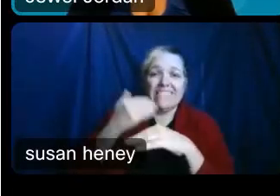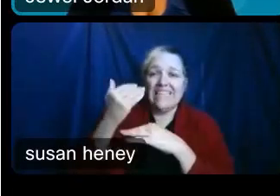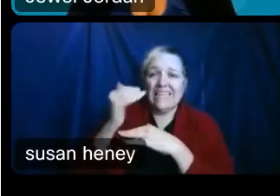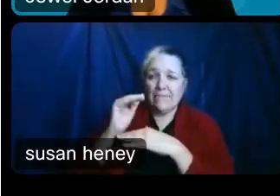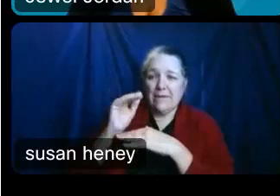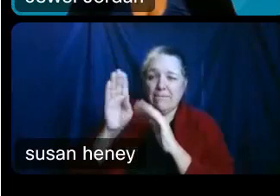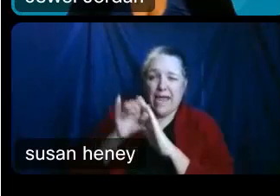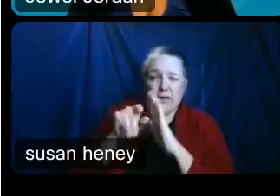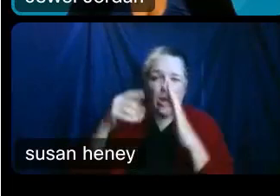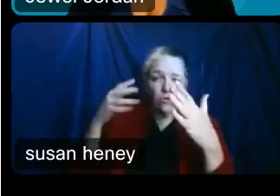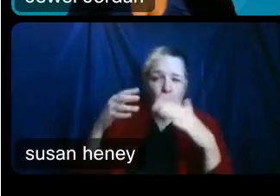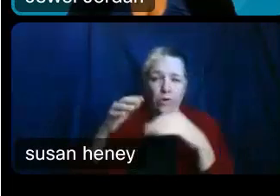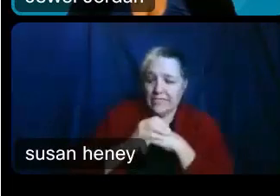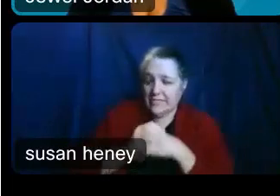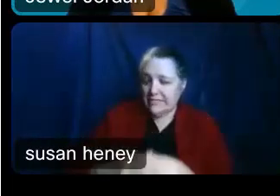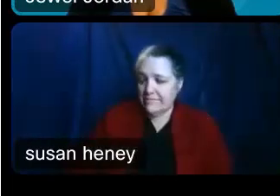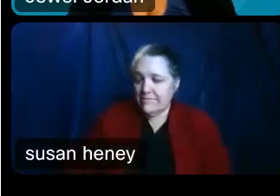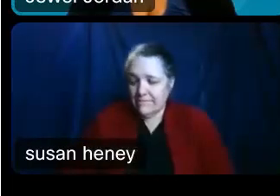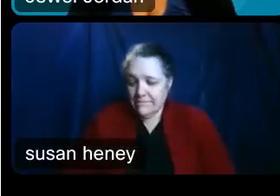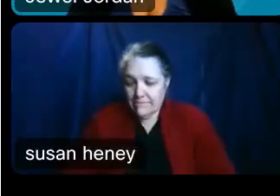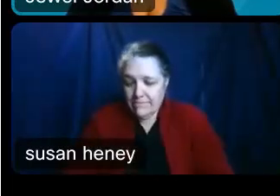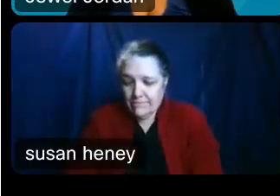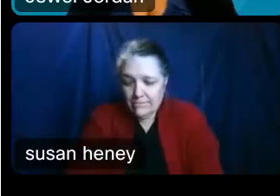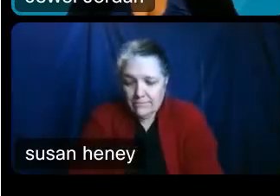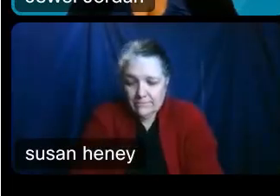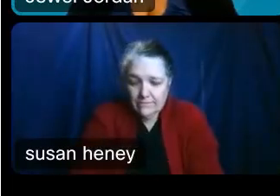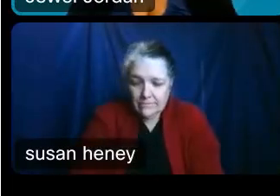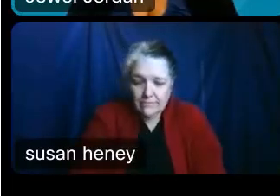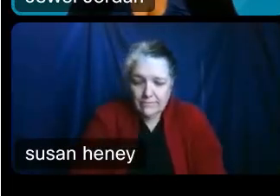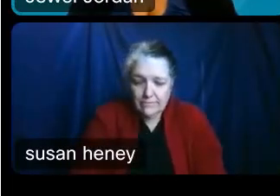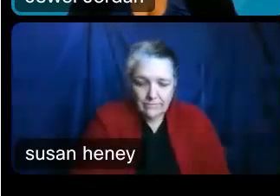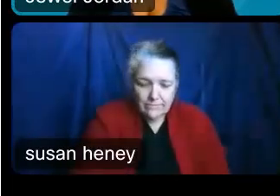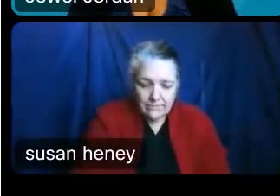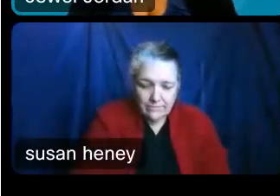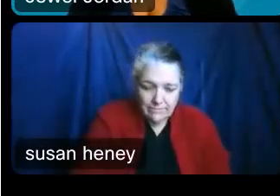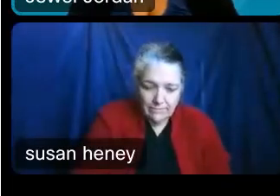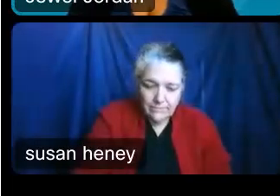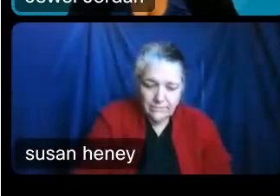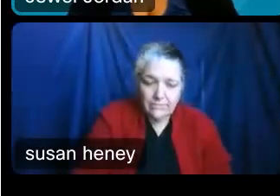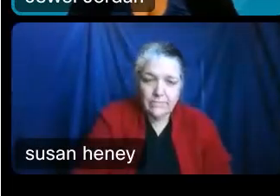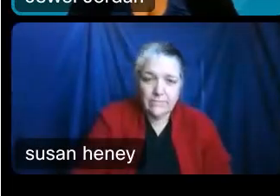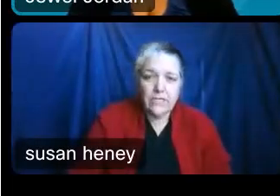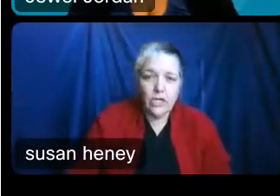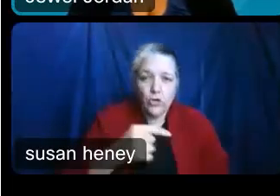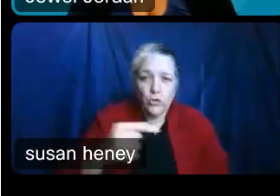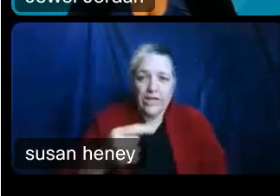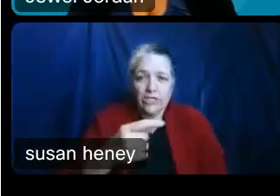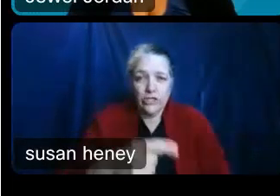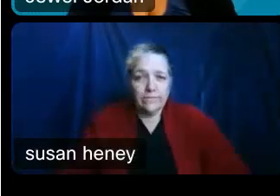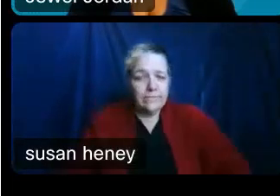Gretchen Gooding: Hey, Jewel, this is Gretchen. I'm seeing questions in the chat that the